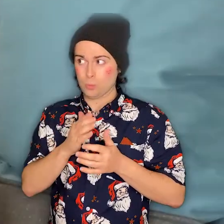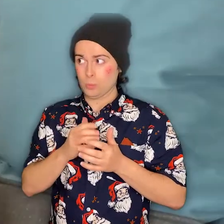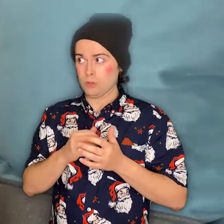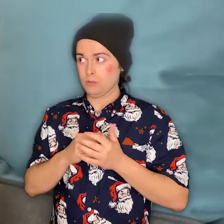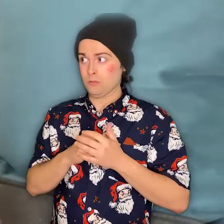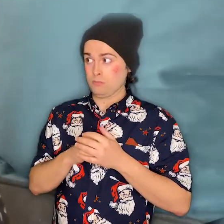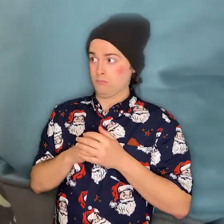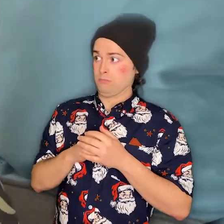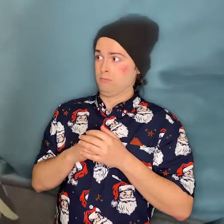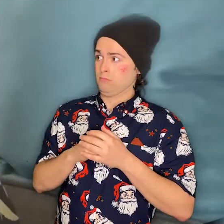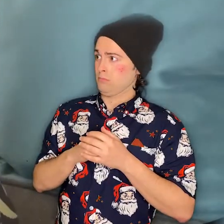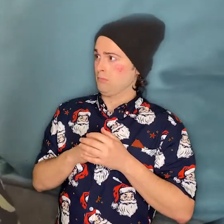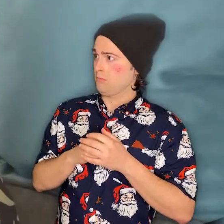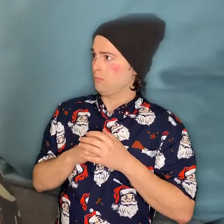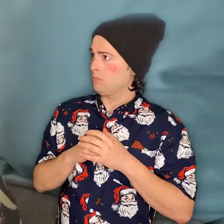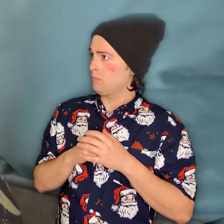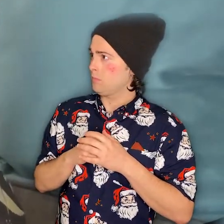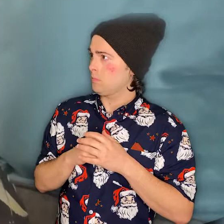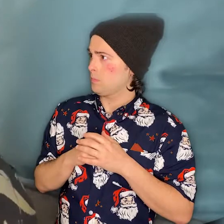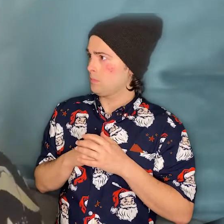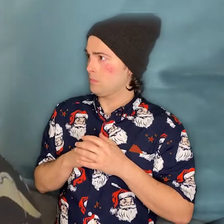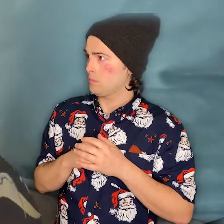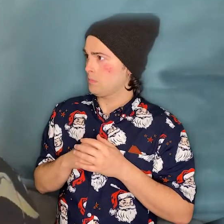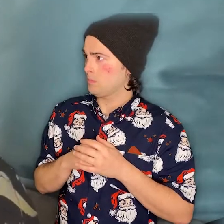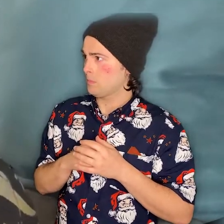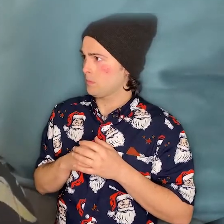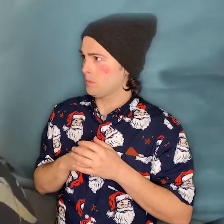Carina - You can go and stay wae Sleeping Beauty’s new dafty pal